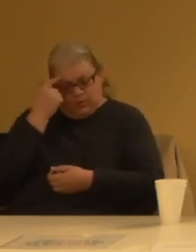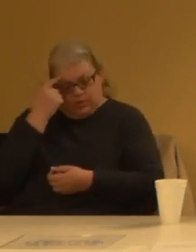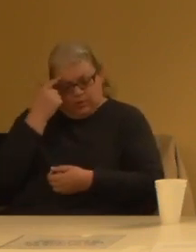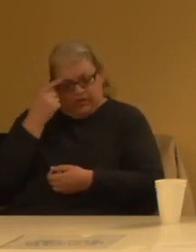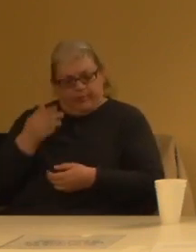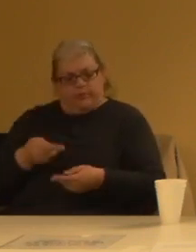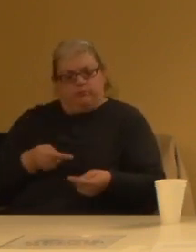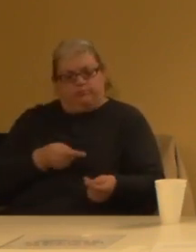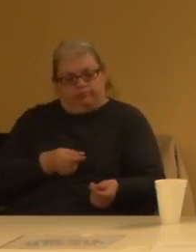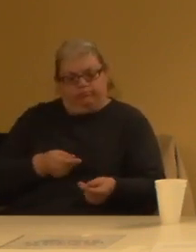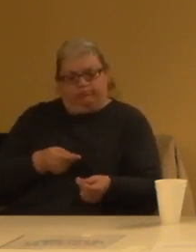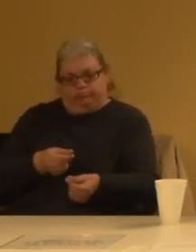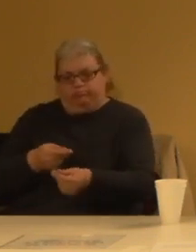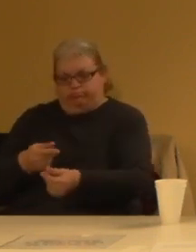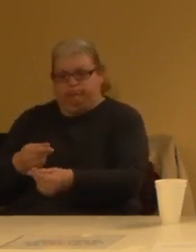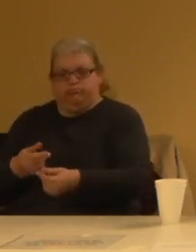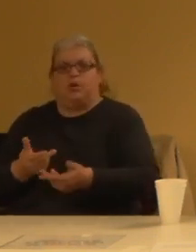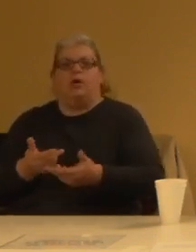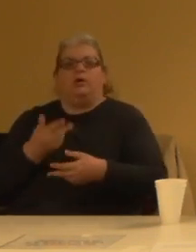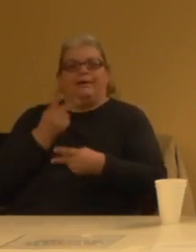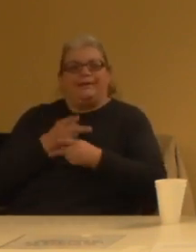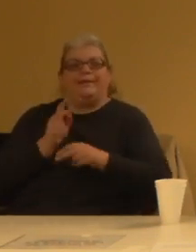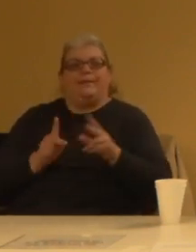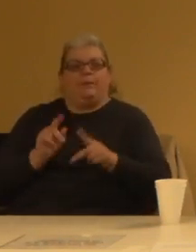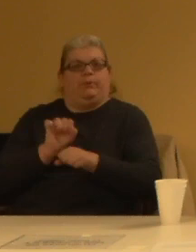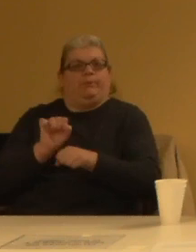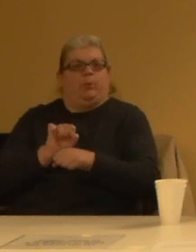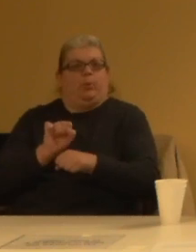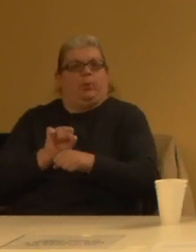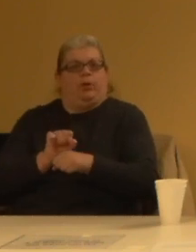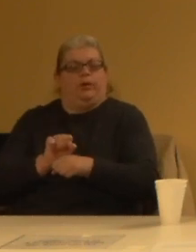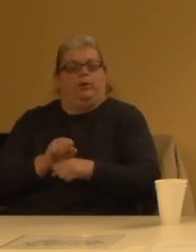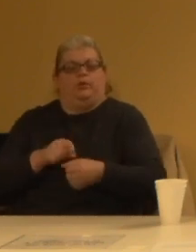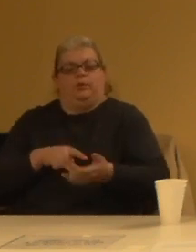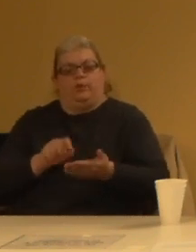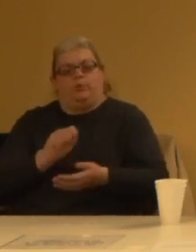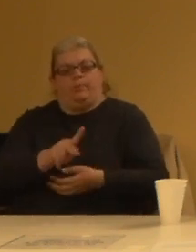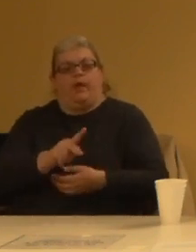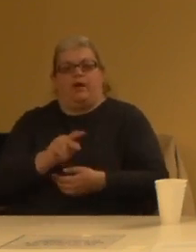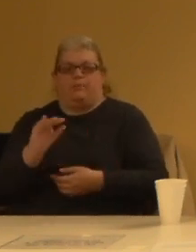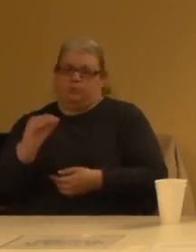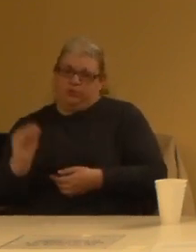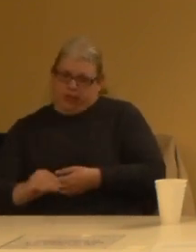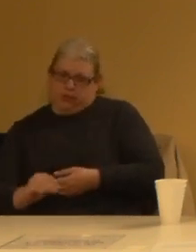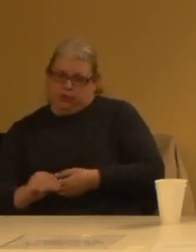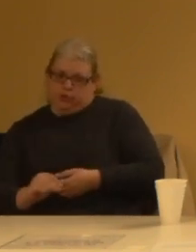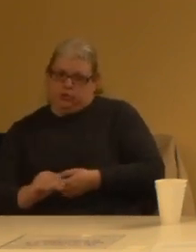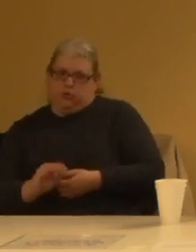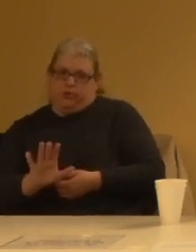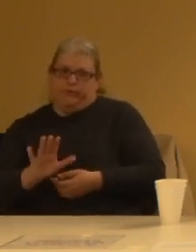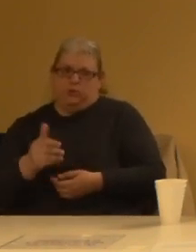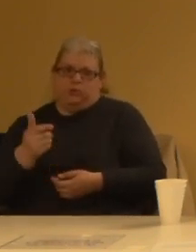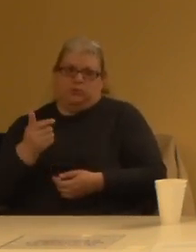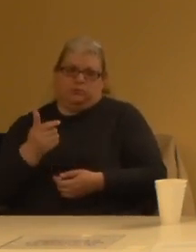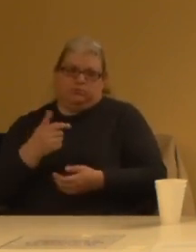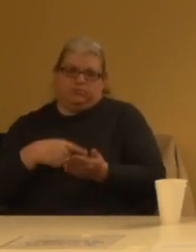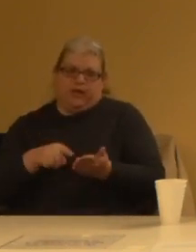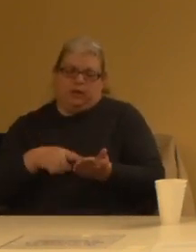which is to keep people employed, and then it paid you back a percentage of the salary. And if government funding can move away from project